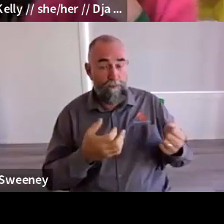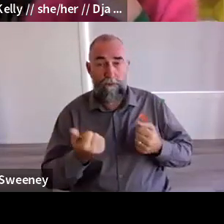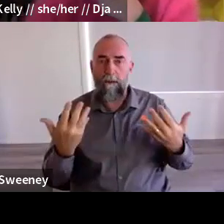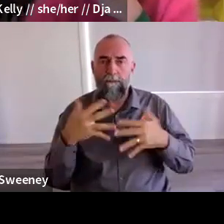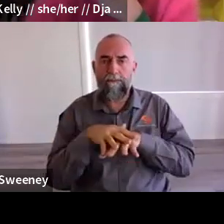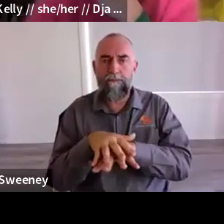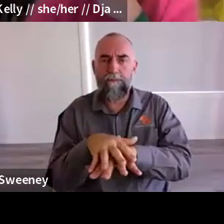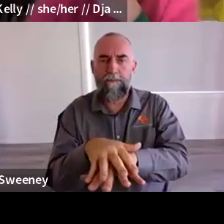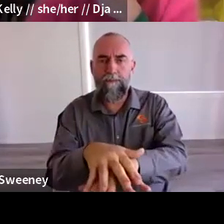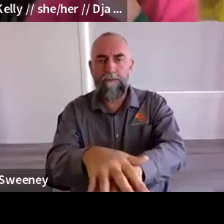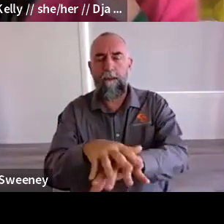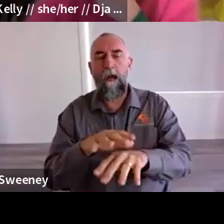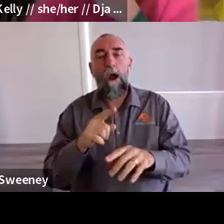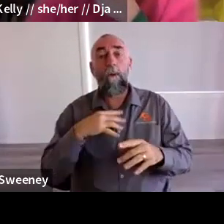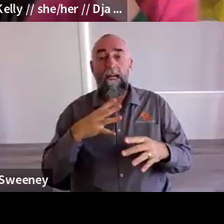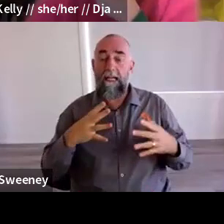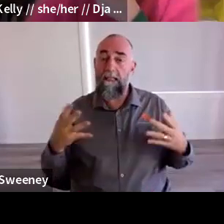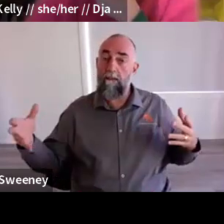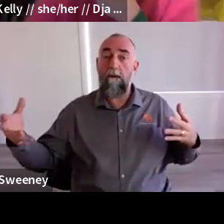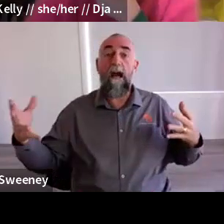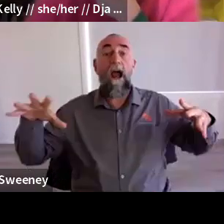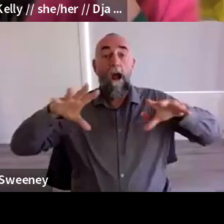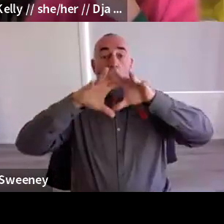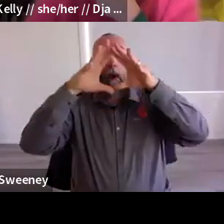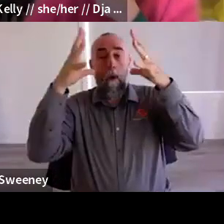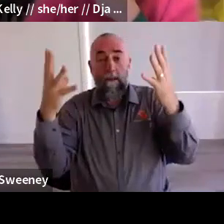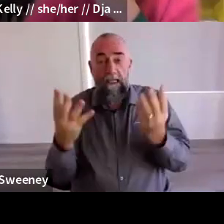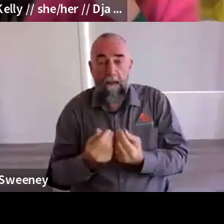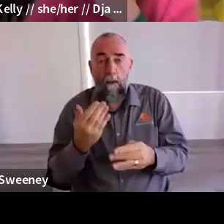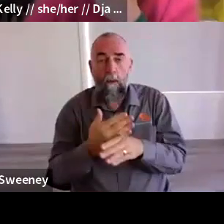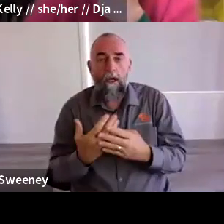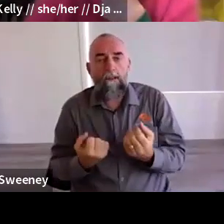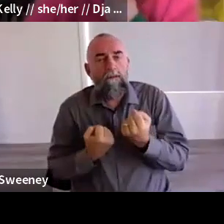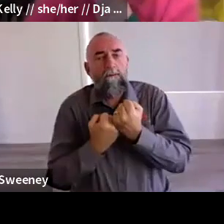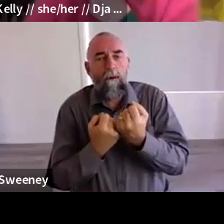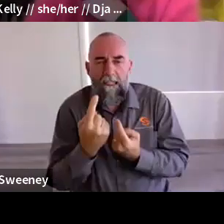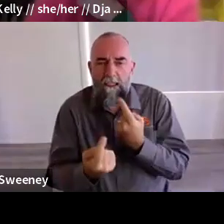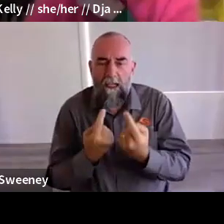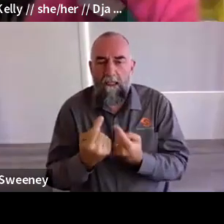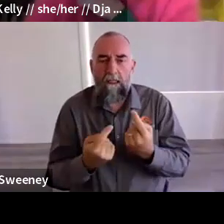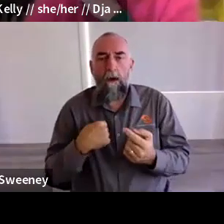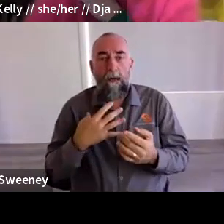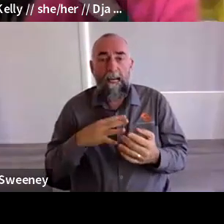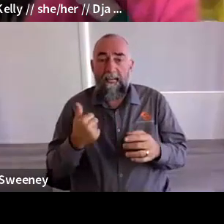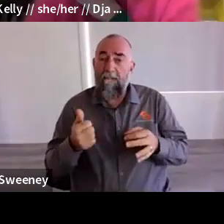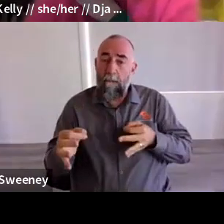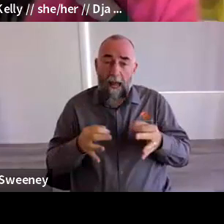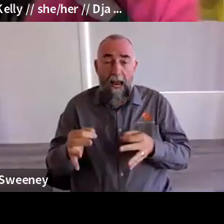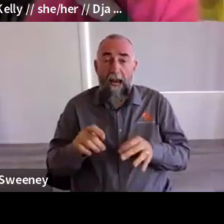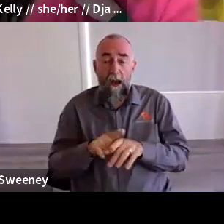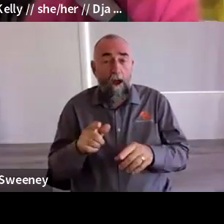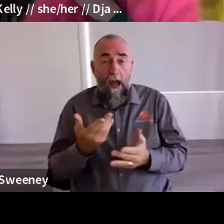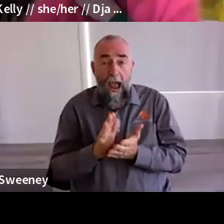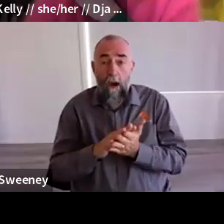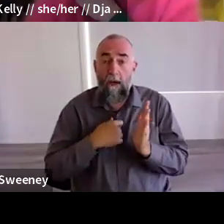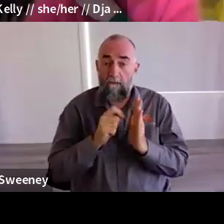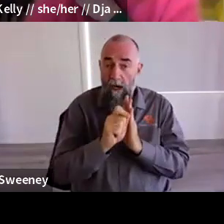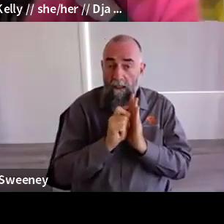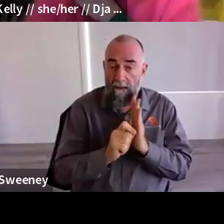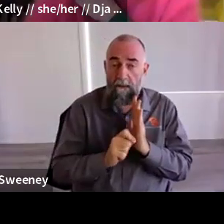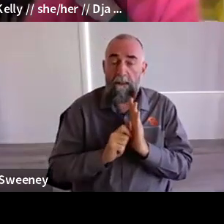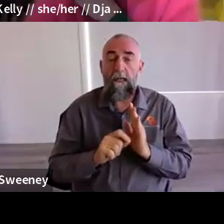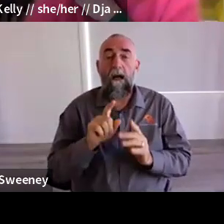mechanism of an organisation. There's also the question of streamlining and